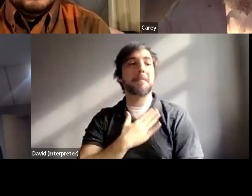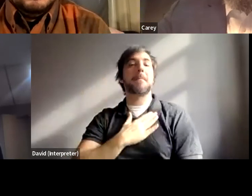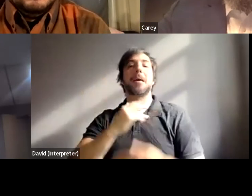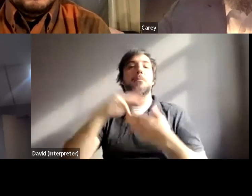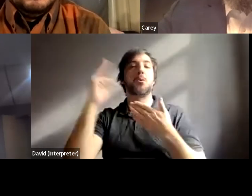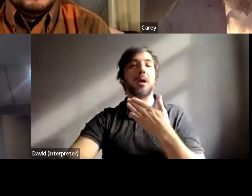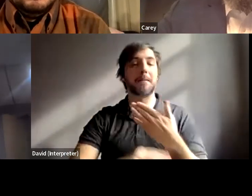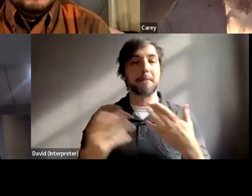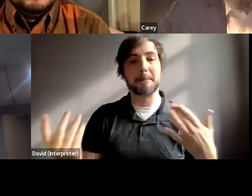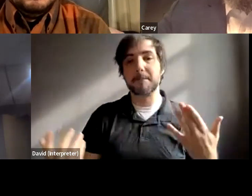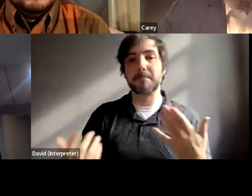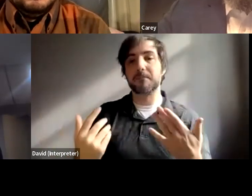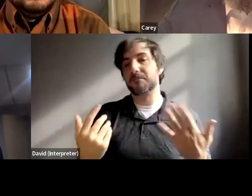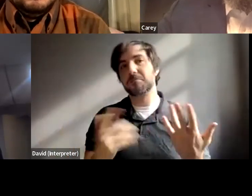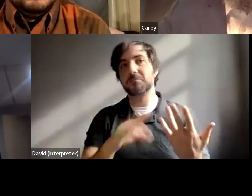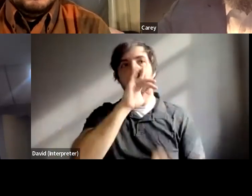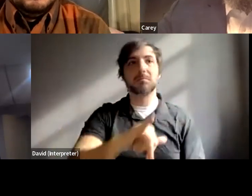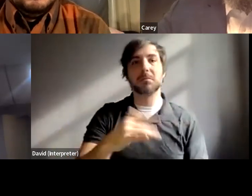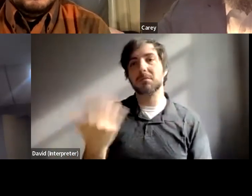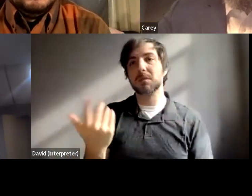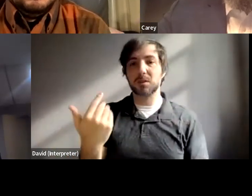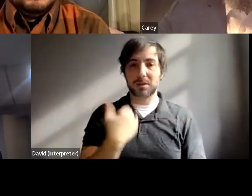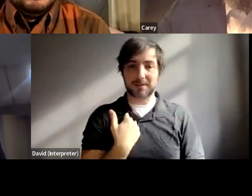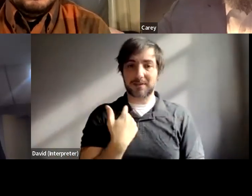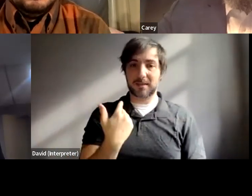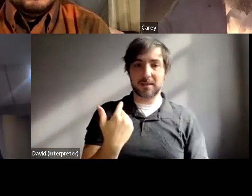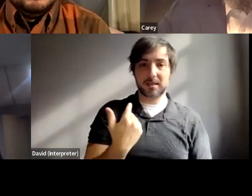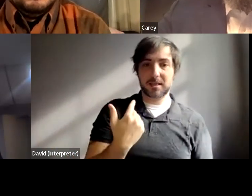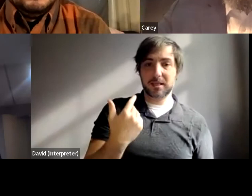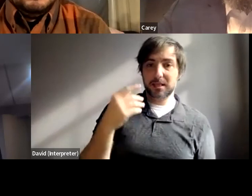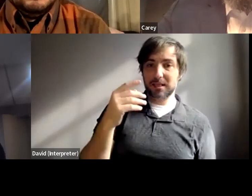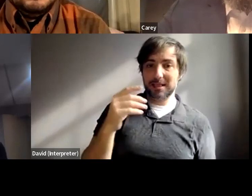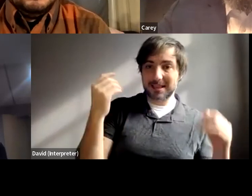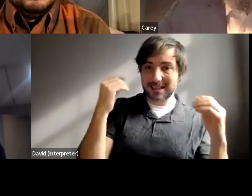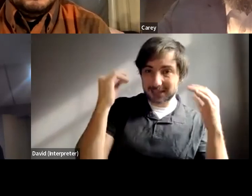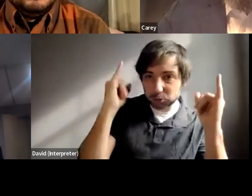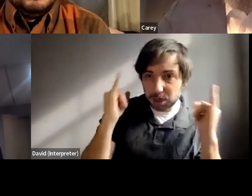the -- in essence, the swim instructor or the personal trainer for free for you if